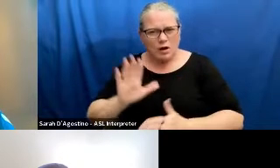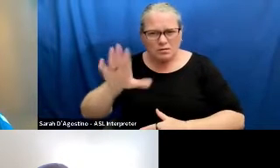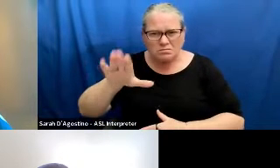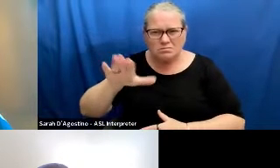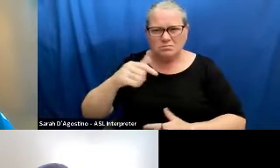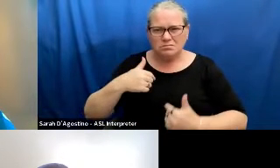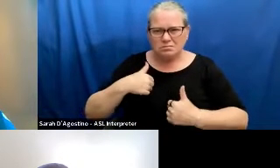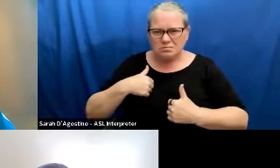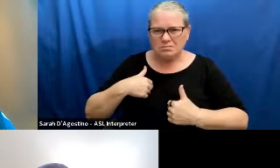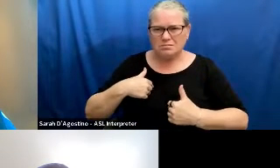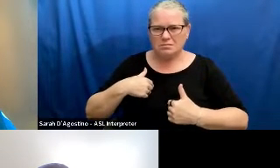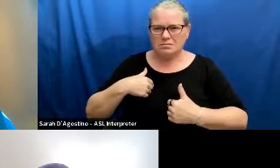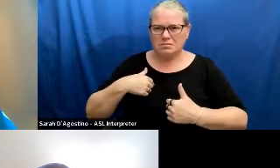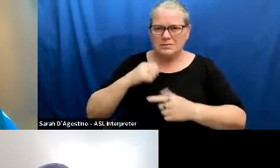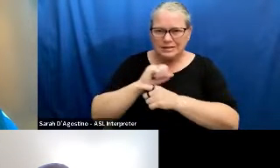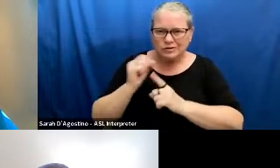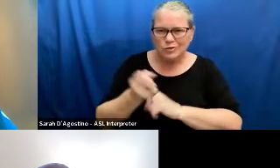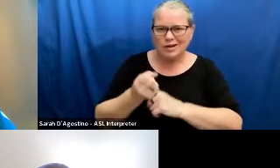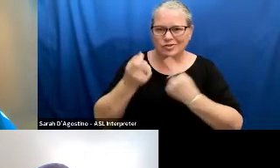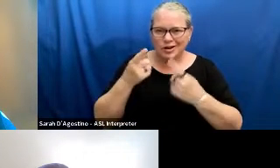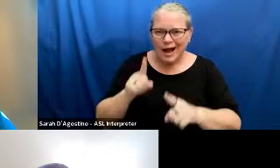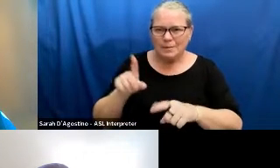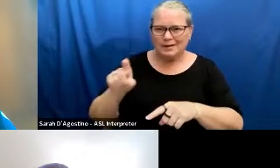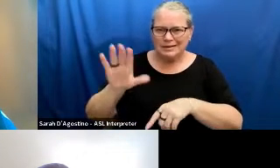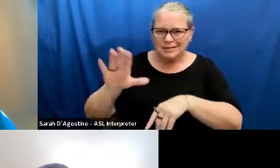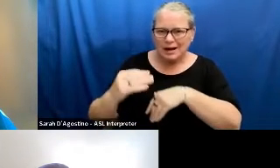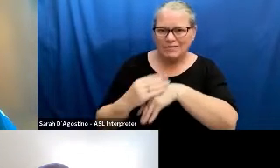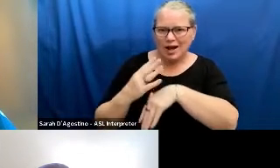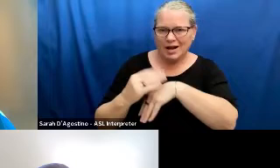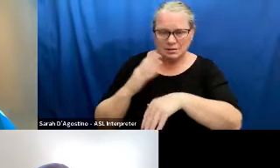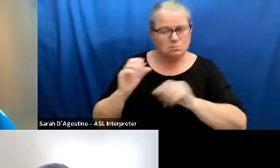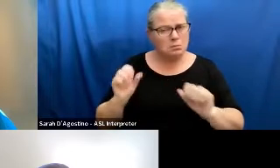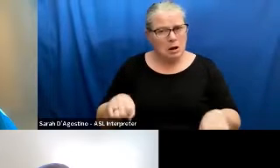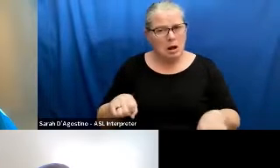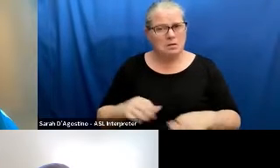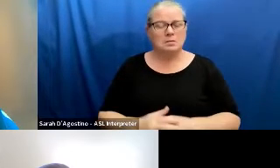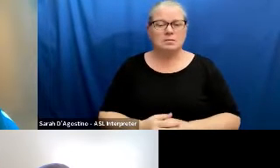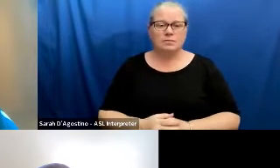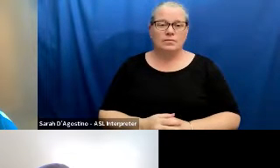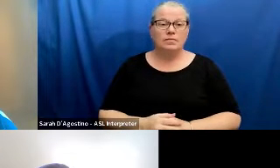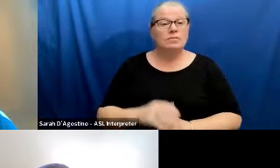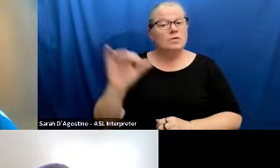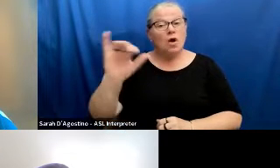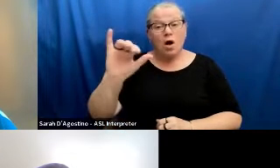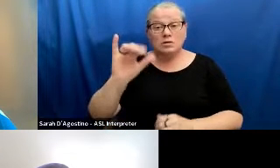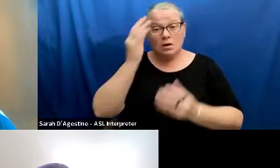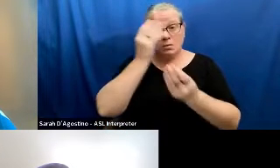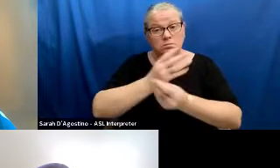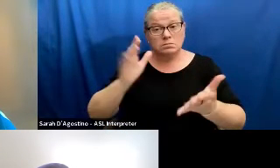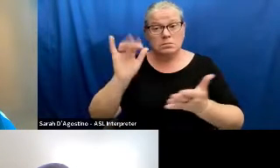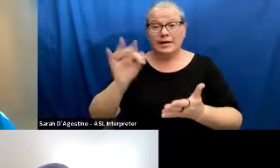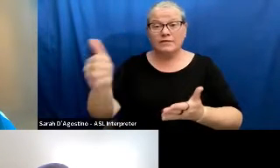about your situation and people should know that if they are in a hospital facility